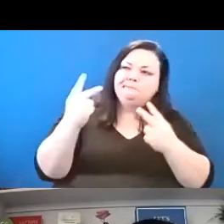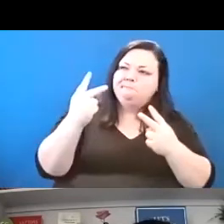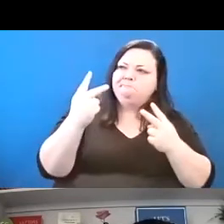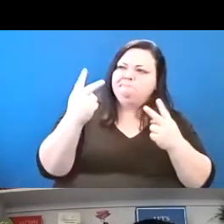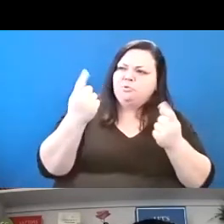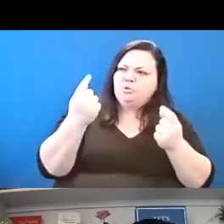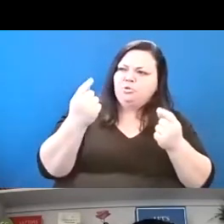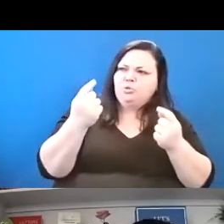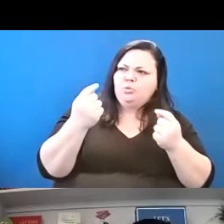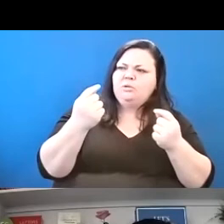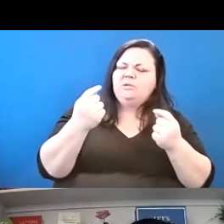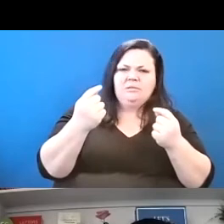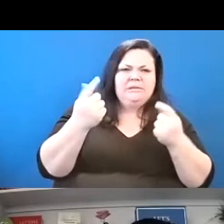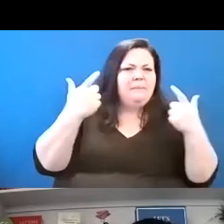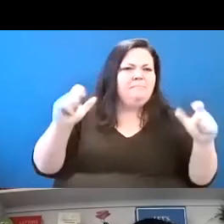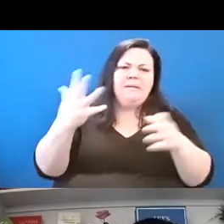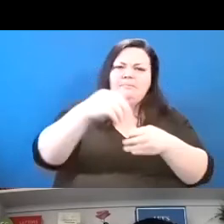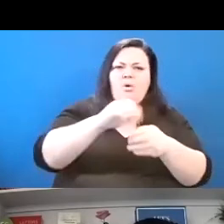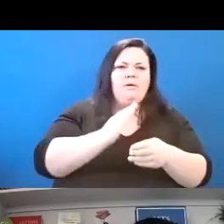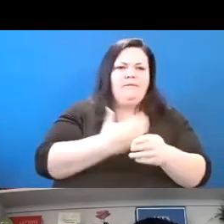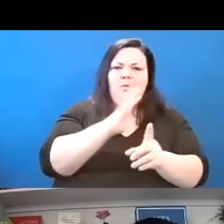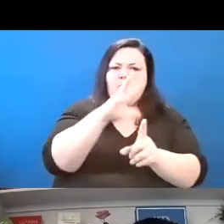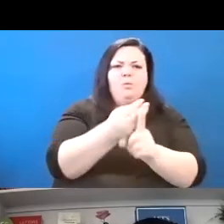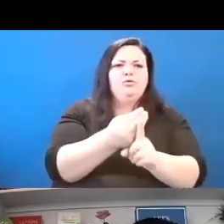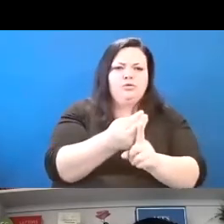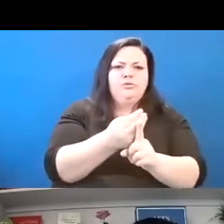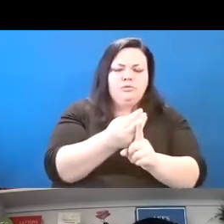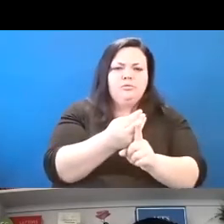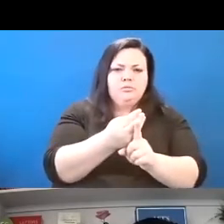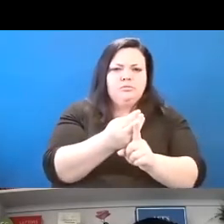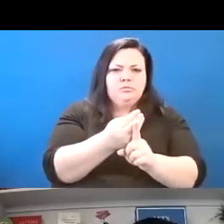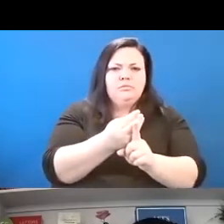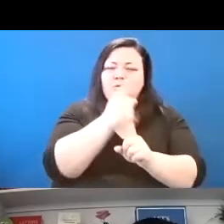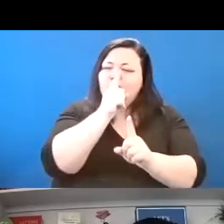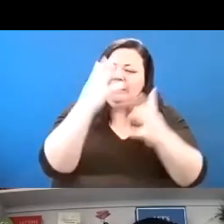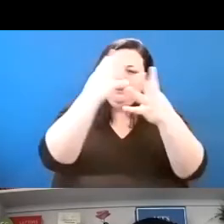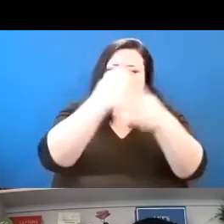large part of our culture um and it's really a beautiful way of thinking about ourselves